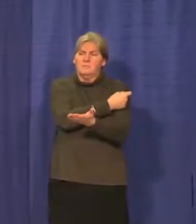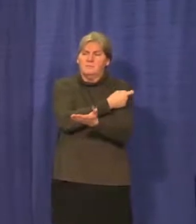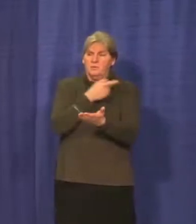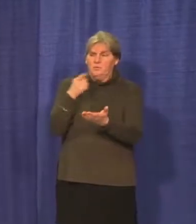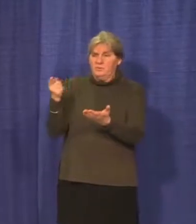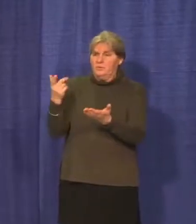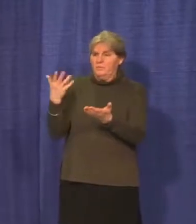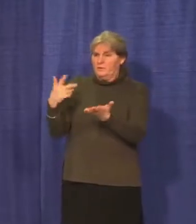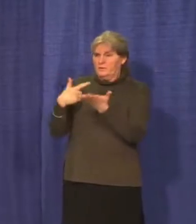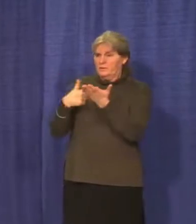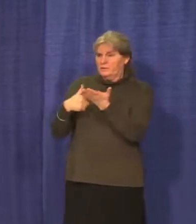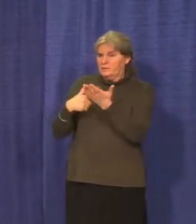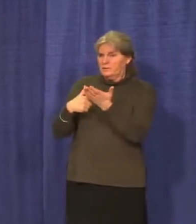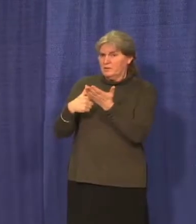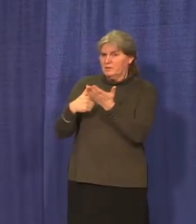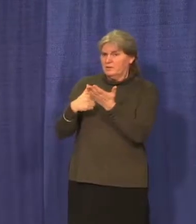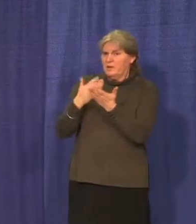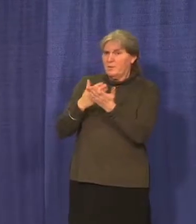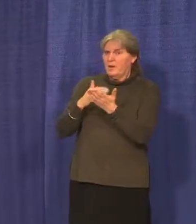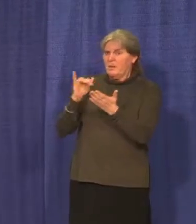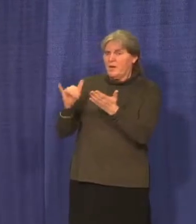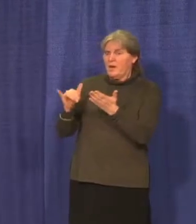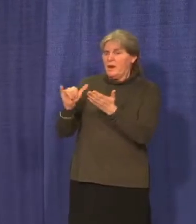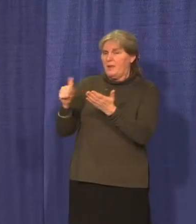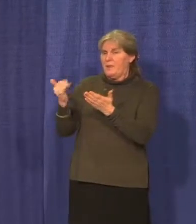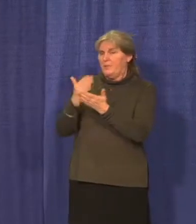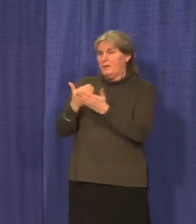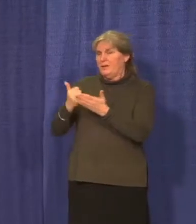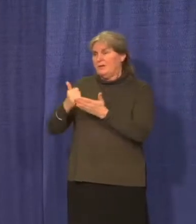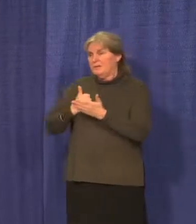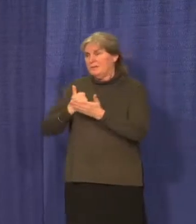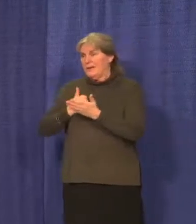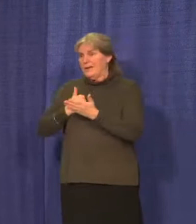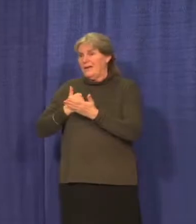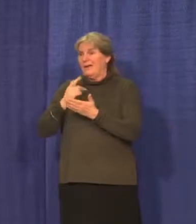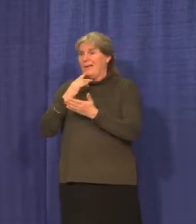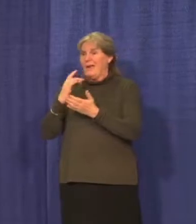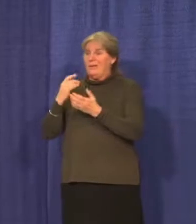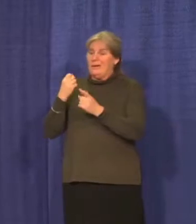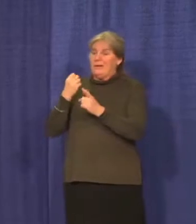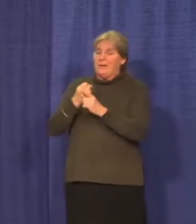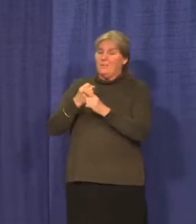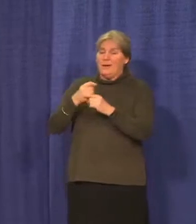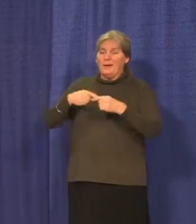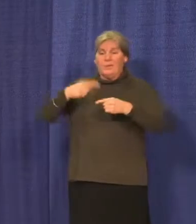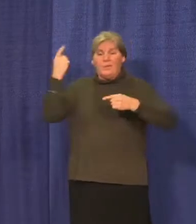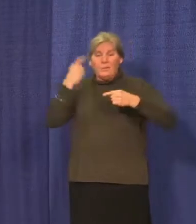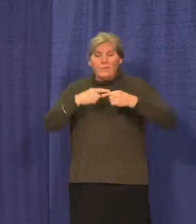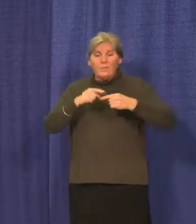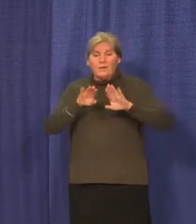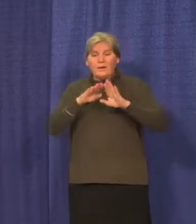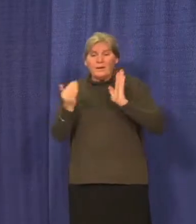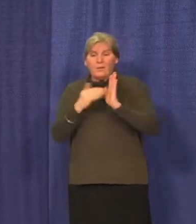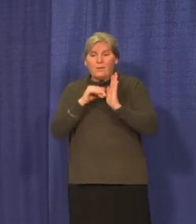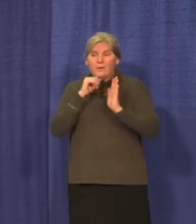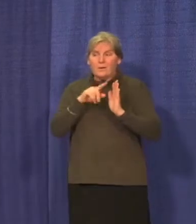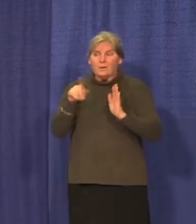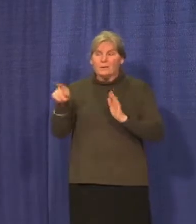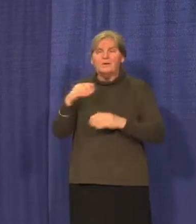Do you have discussions on this and how much influence can't it have on the opening of the borders? Very good question, and I